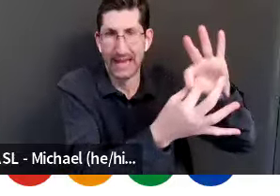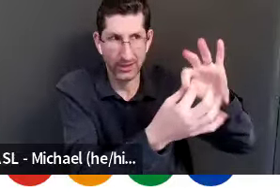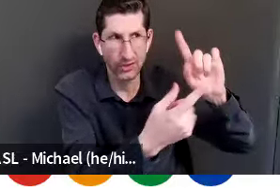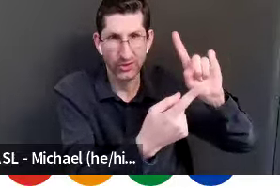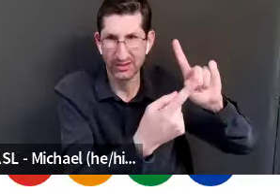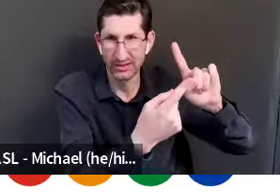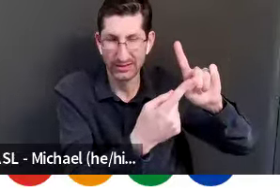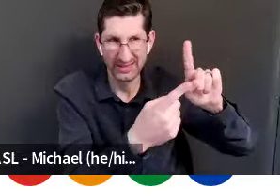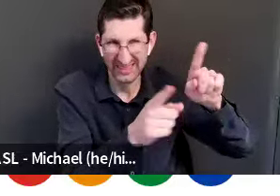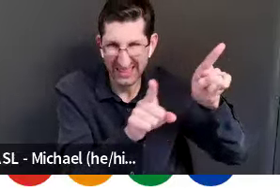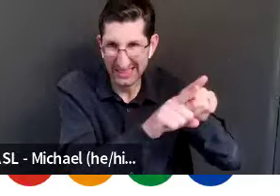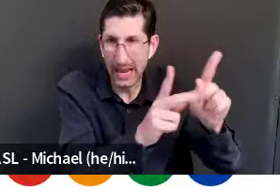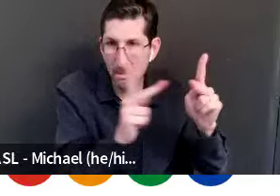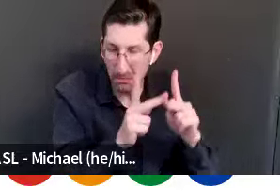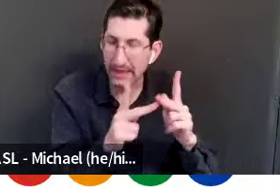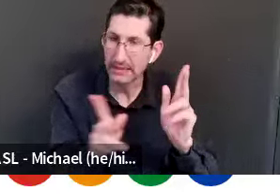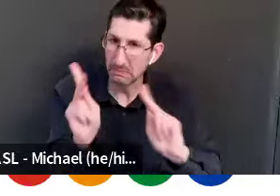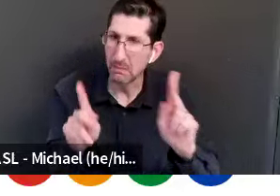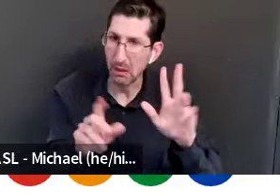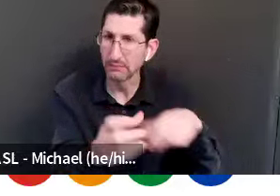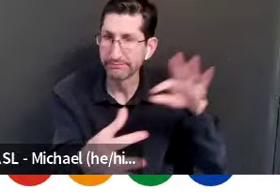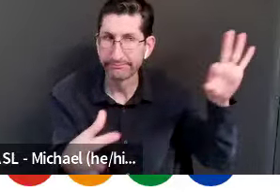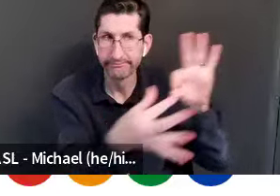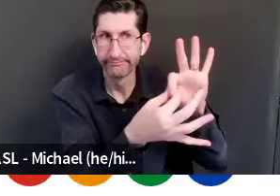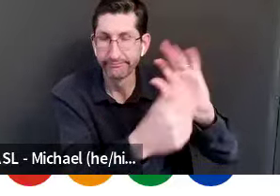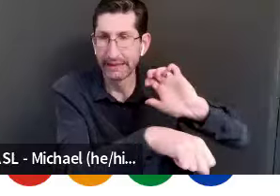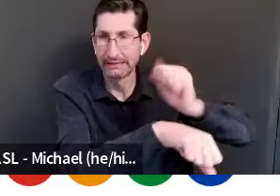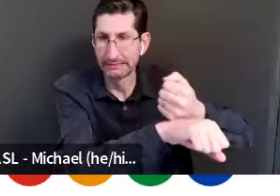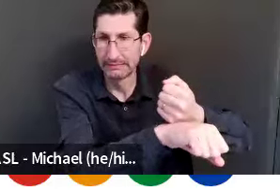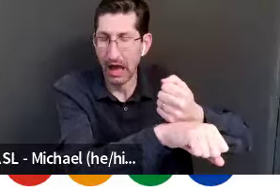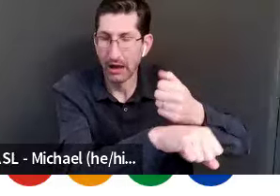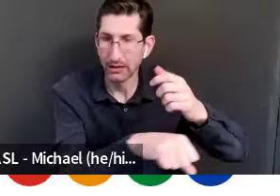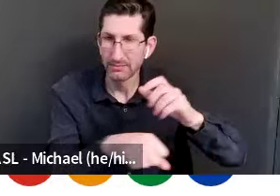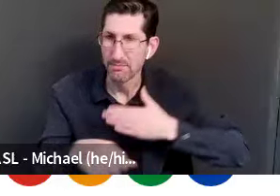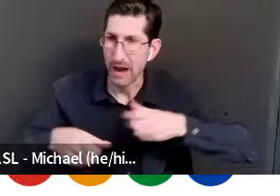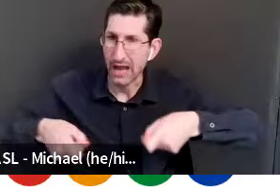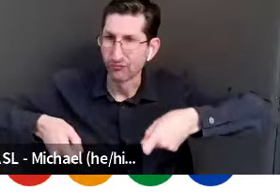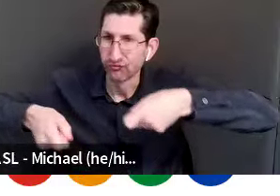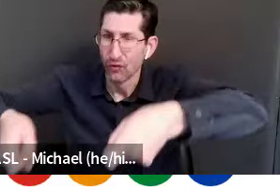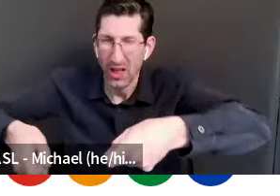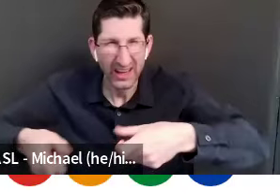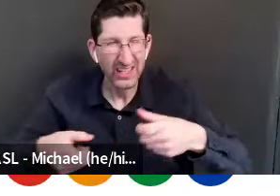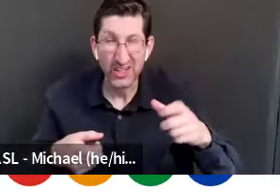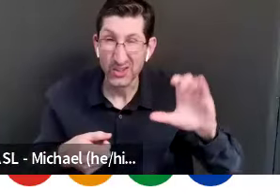THE LOCK AREA WHERE THEY LOCK MY ROLLATOR. THEY LOCK SO THE CARTS CAN'T MOVE.